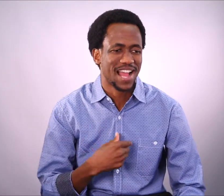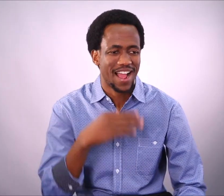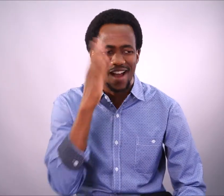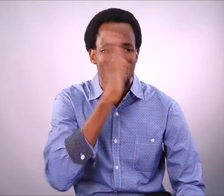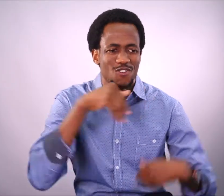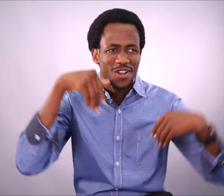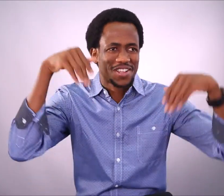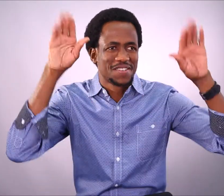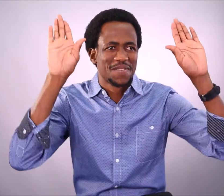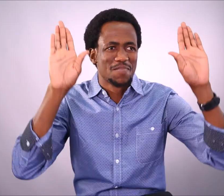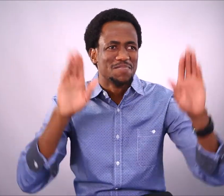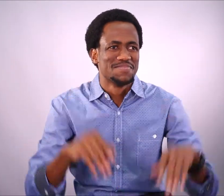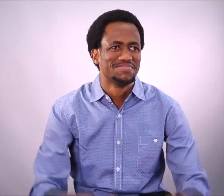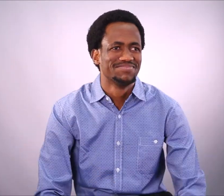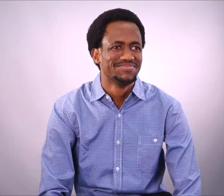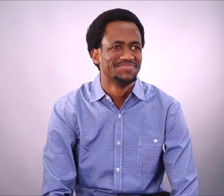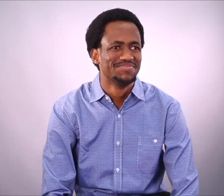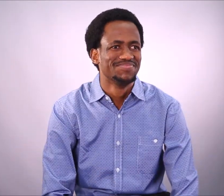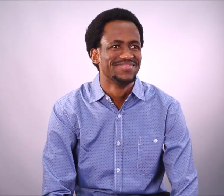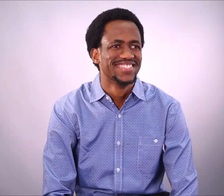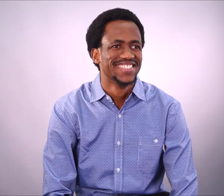Well, an interesting fact about me I guess is that I never give up.